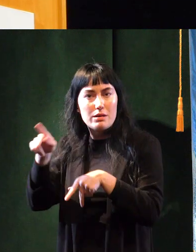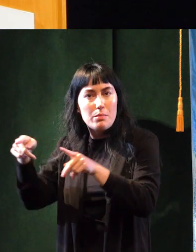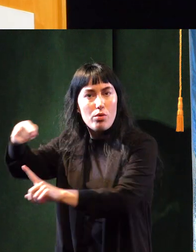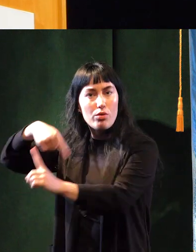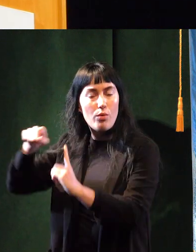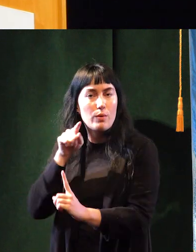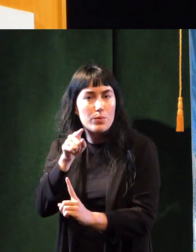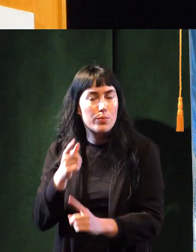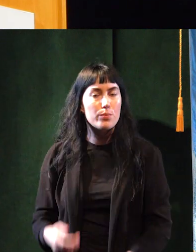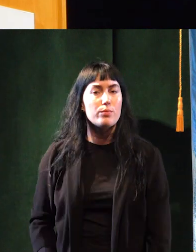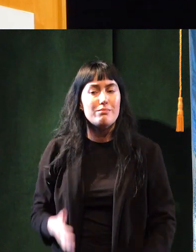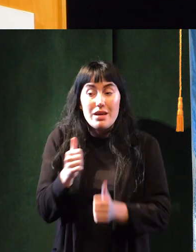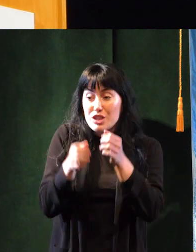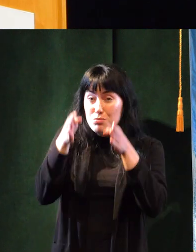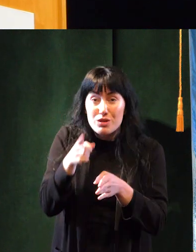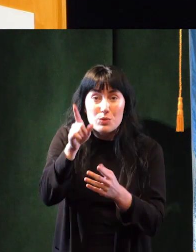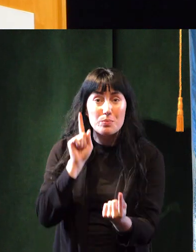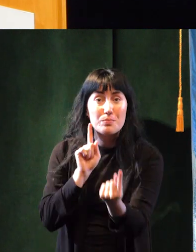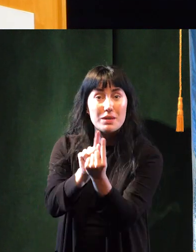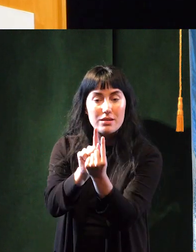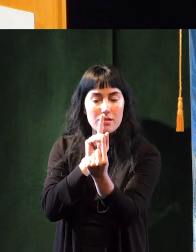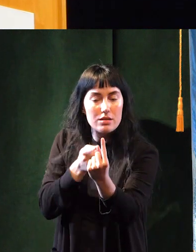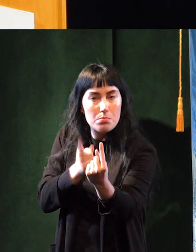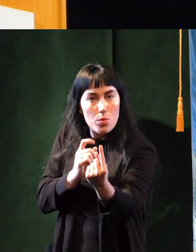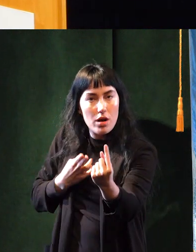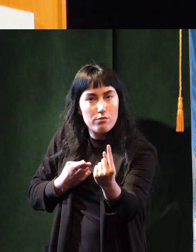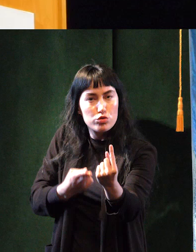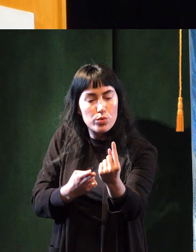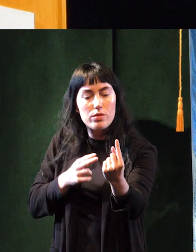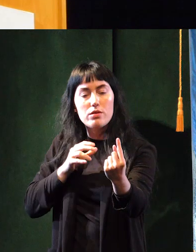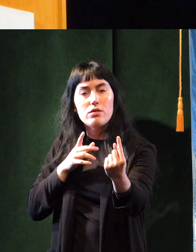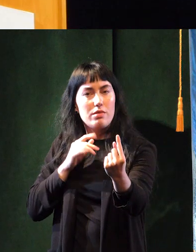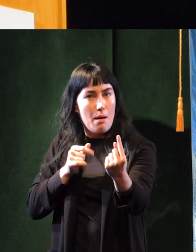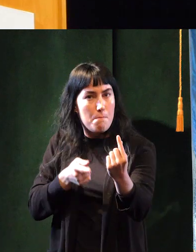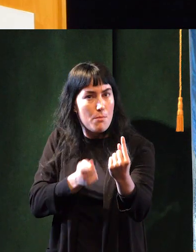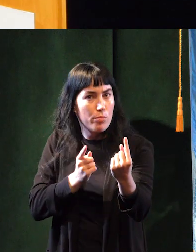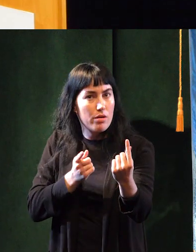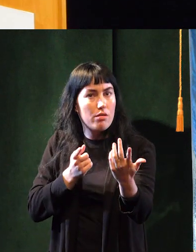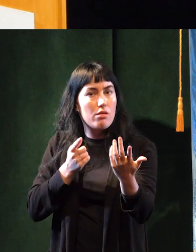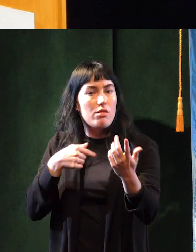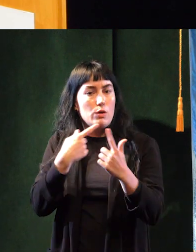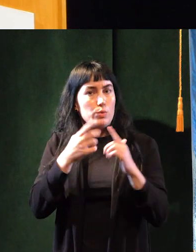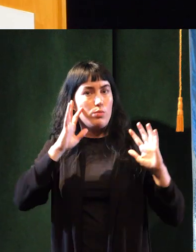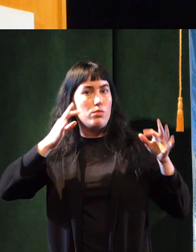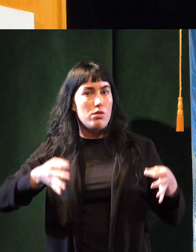affect those around us each person you meet is a moment of truth a moment to